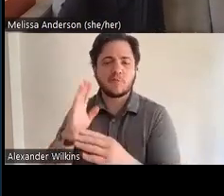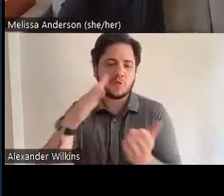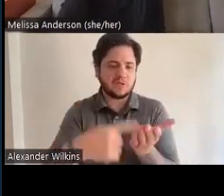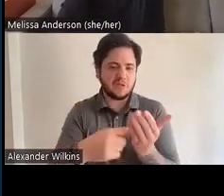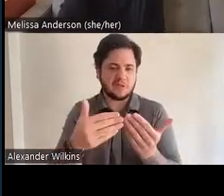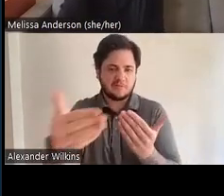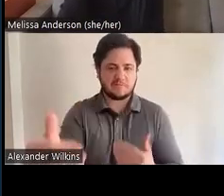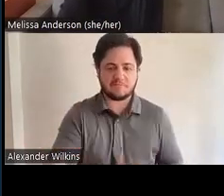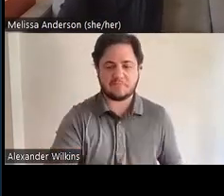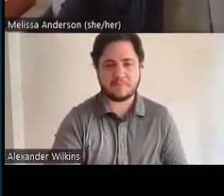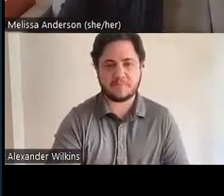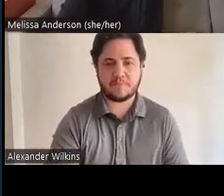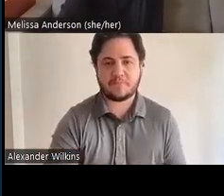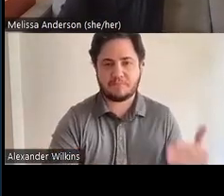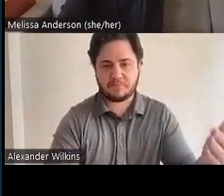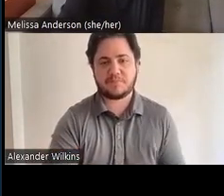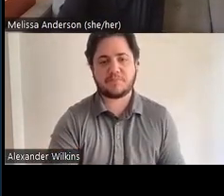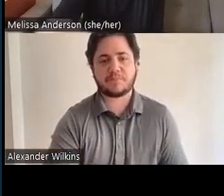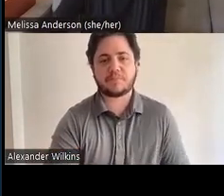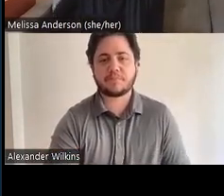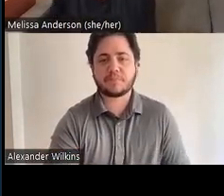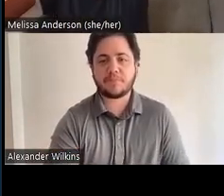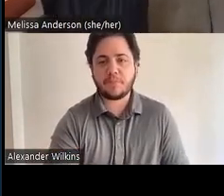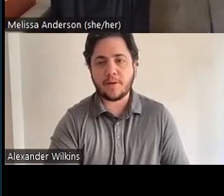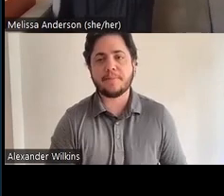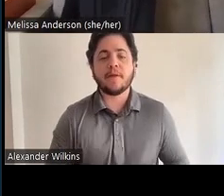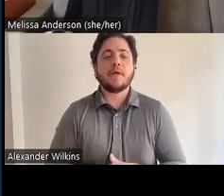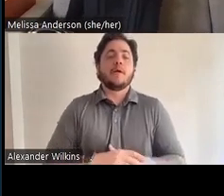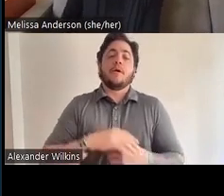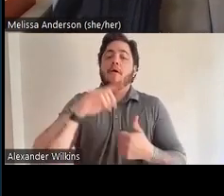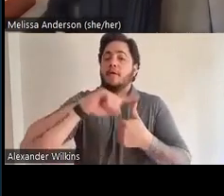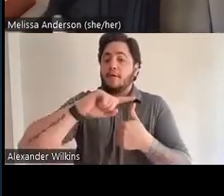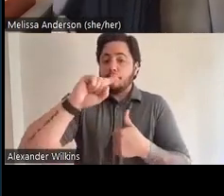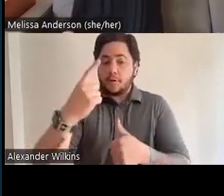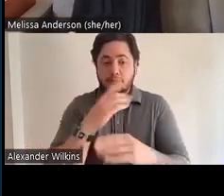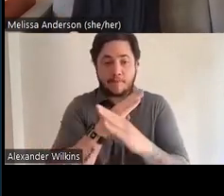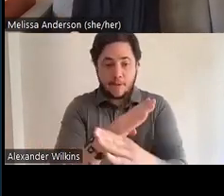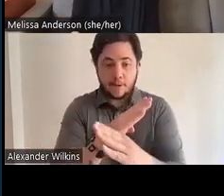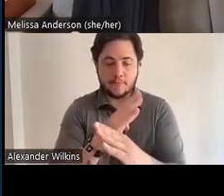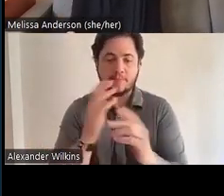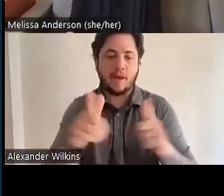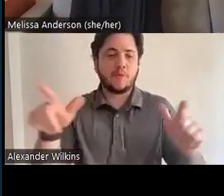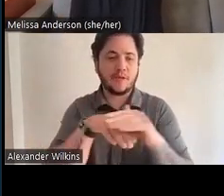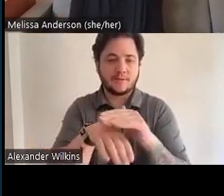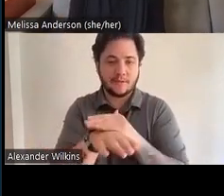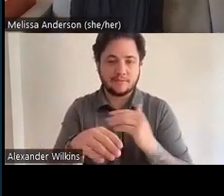we also experience a lot of barriers which we'll demonstrate here. The primary barrier